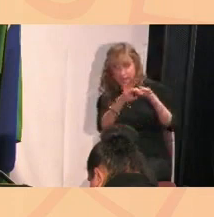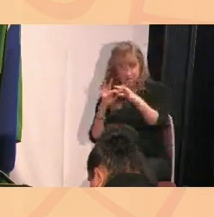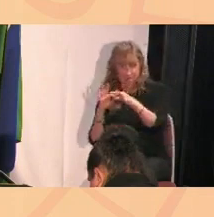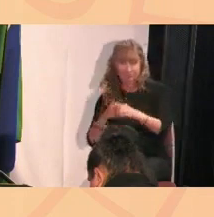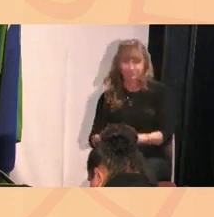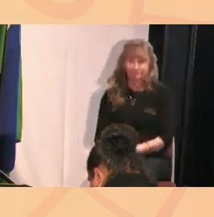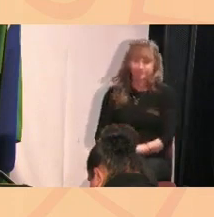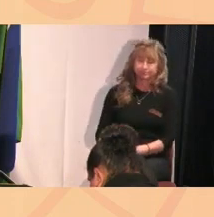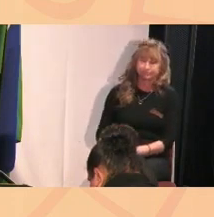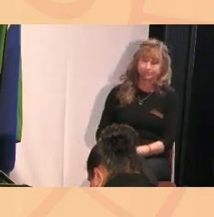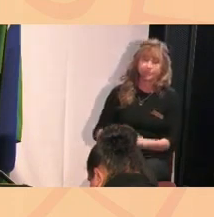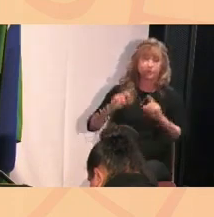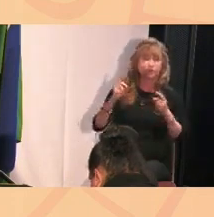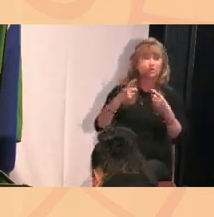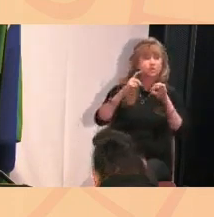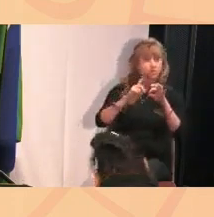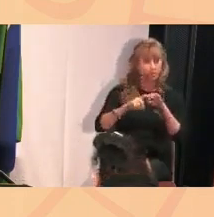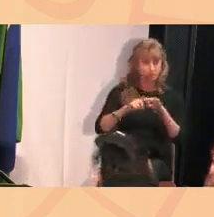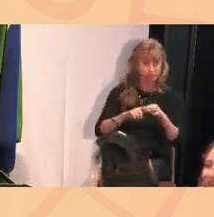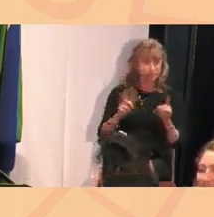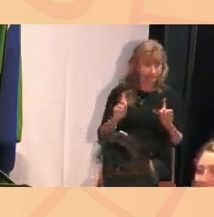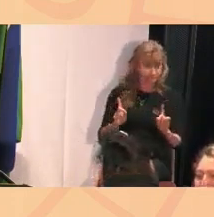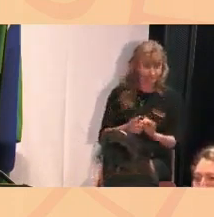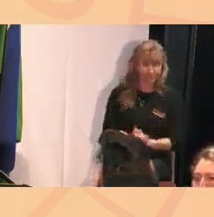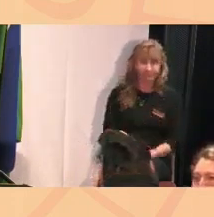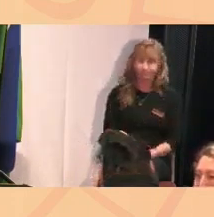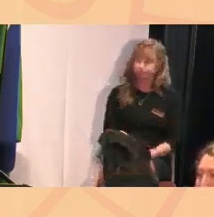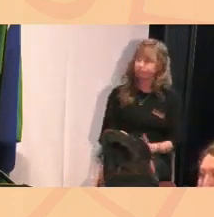And if we get through that, we will open it up to discussion